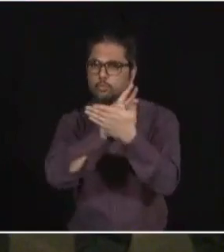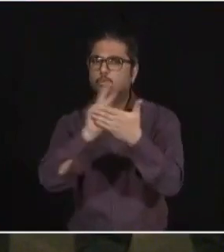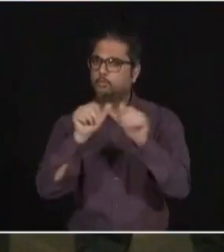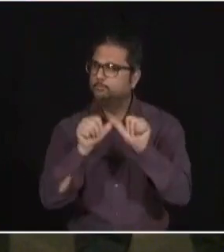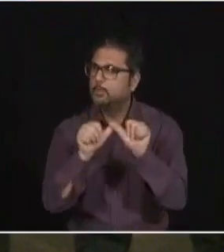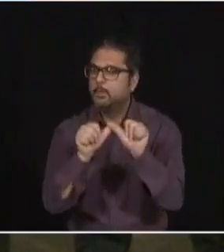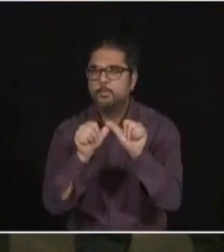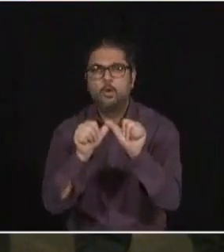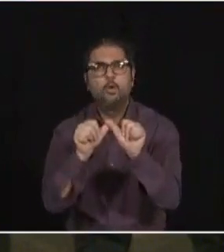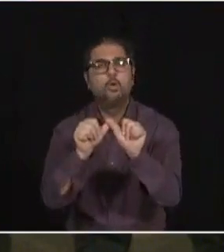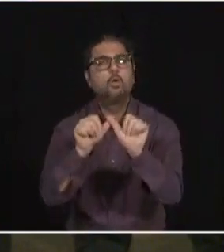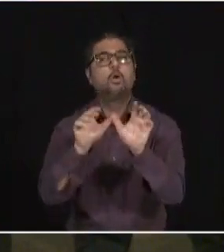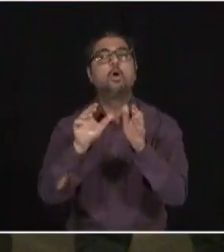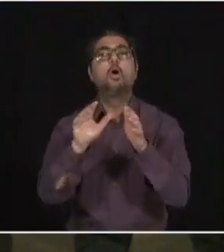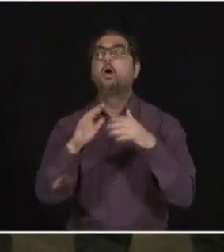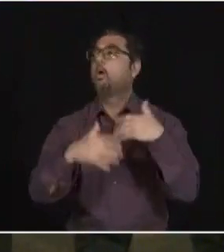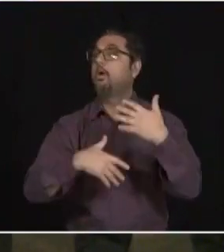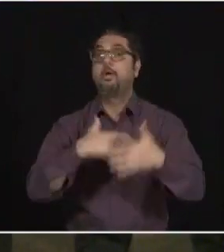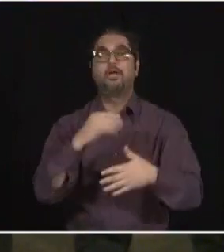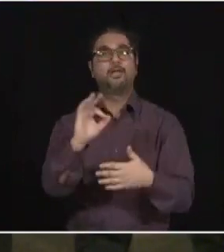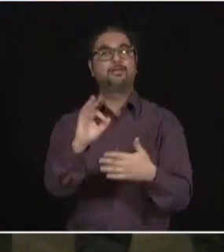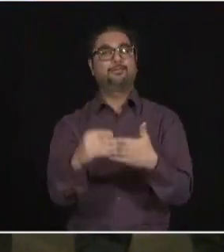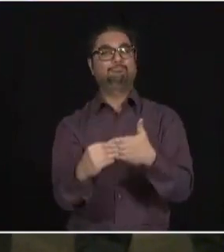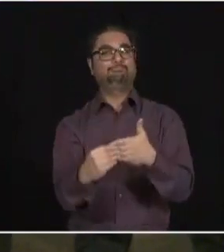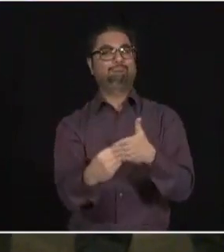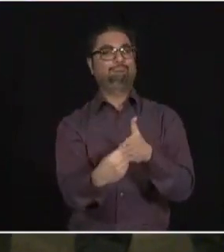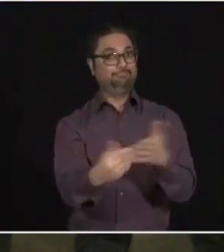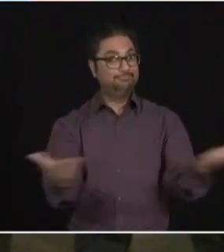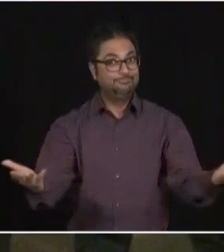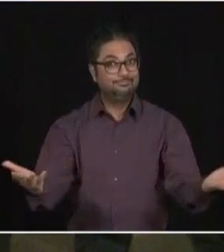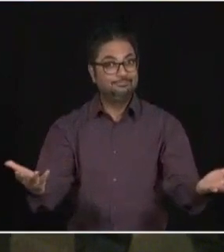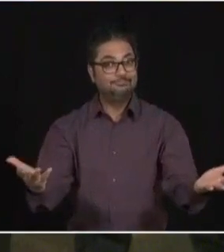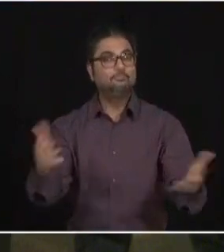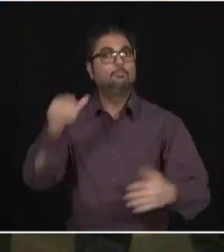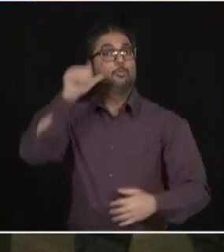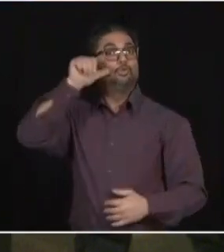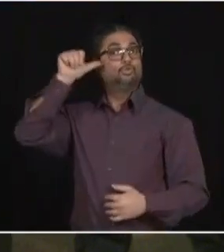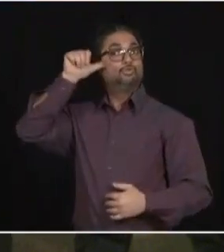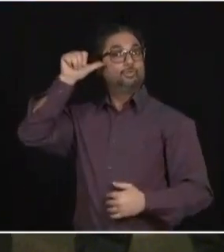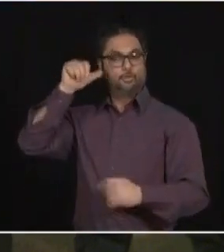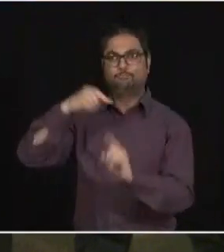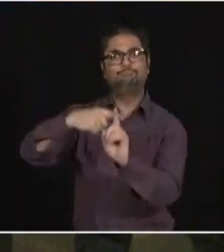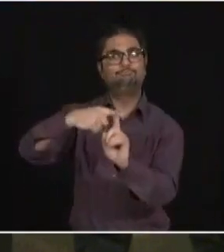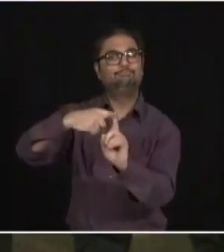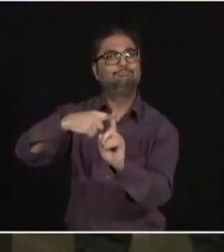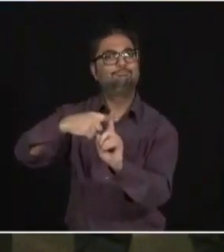then we can looseen things up a little bit. We had a little glimmer of hope yesterday and